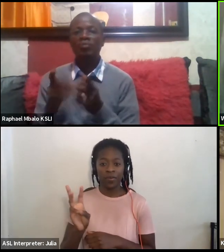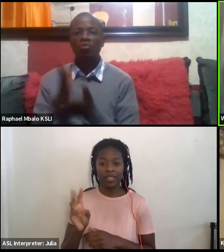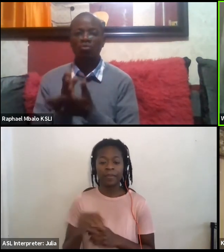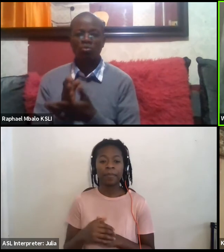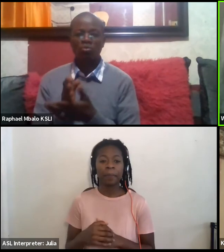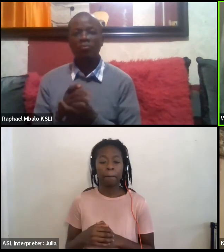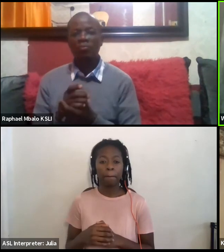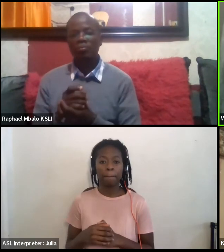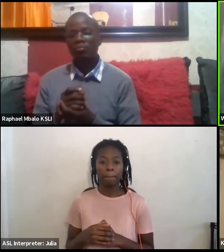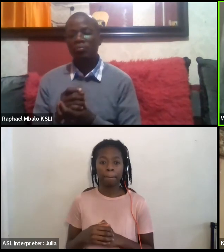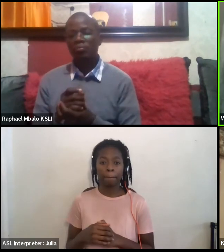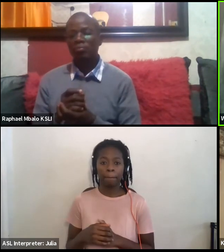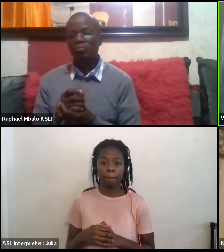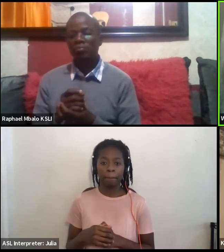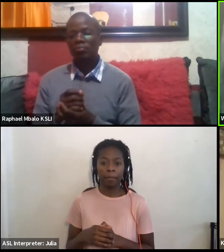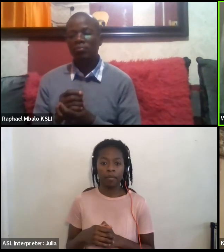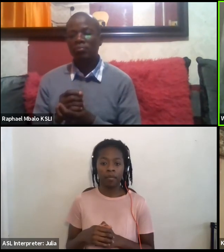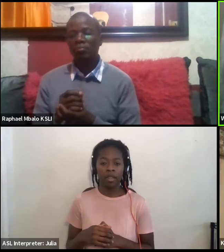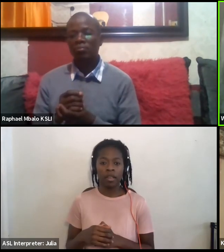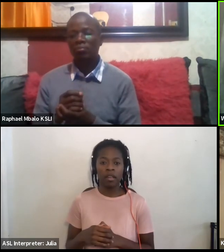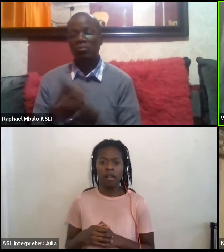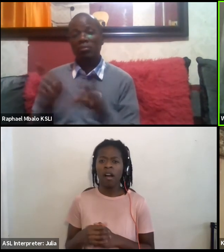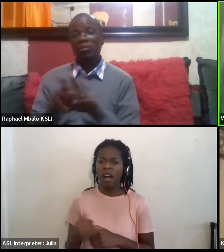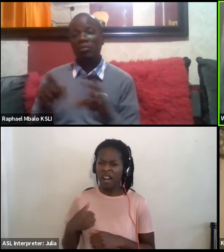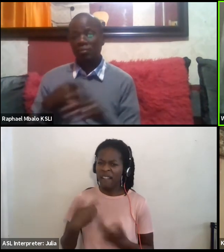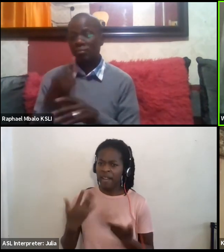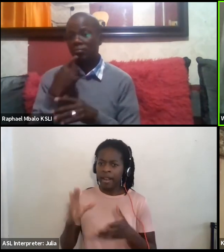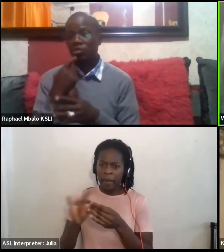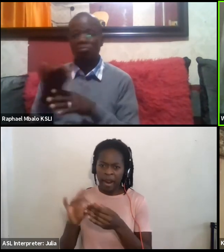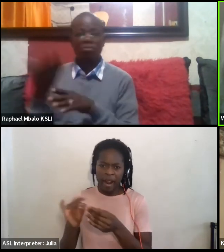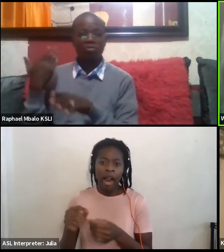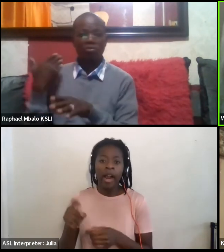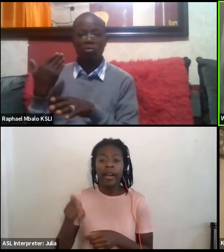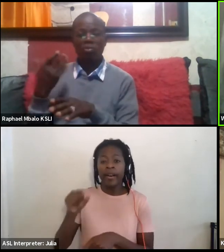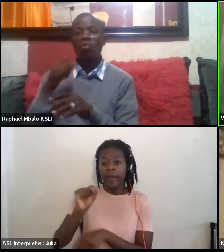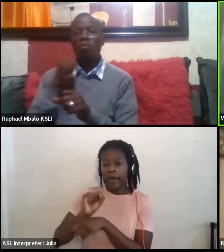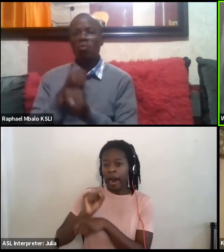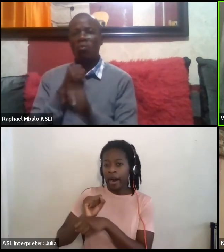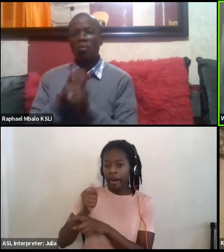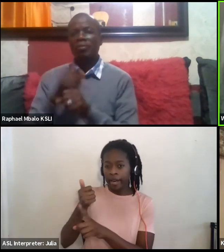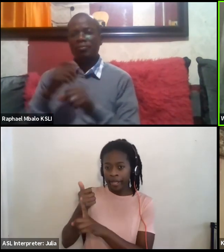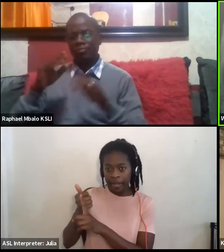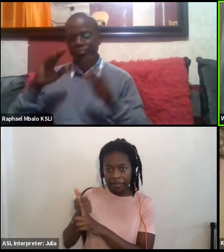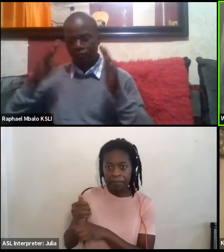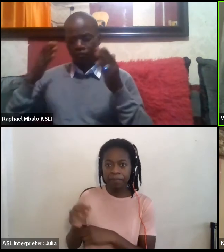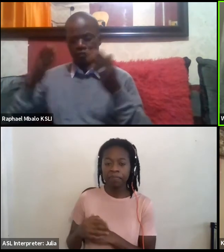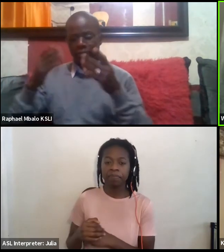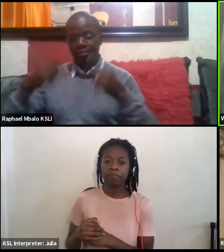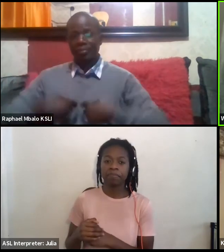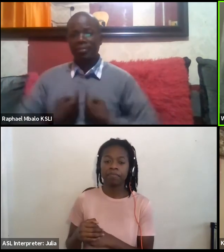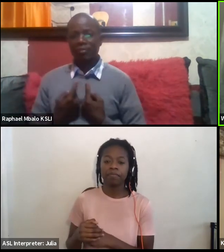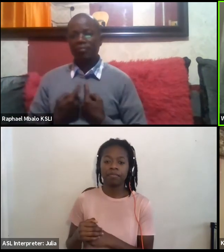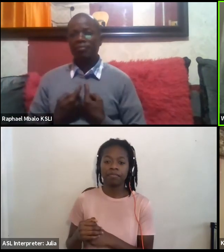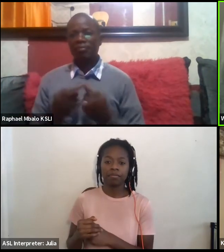like I mentioned before, work on yourself. It's so interesting how when I was acting